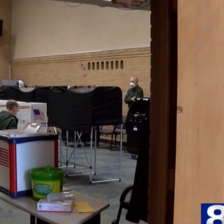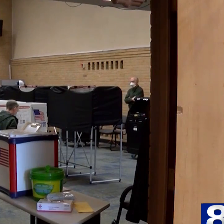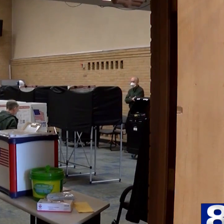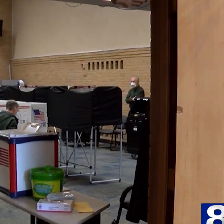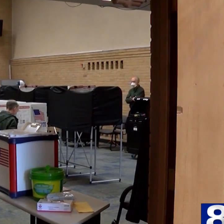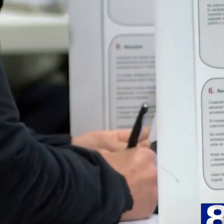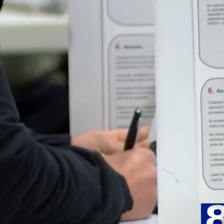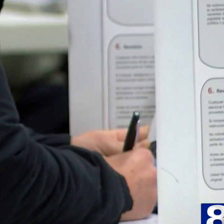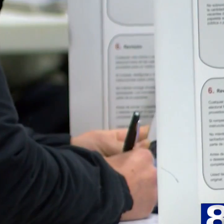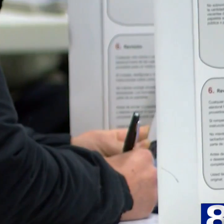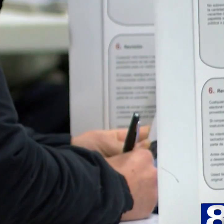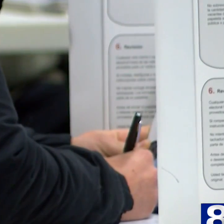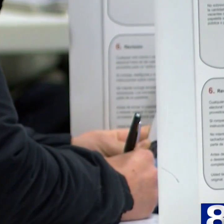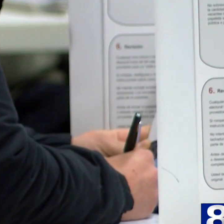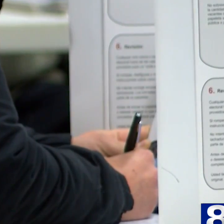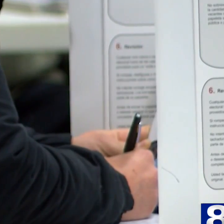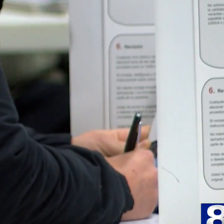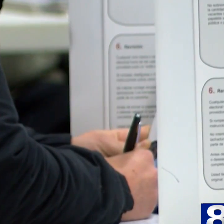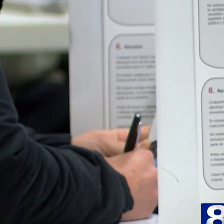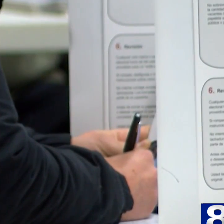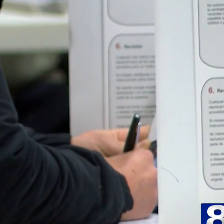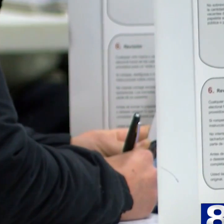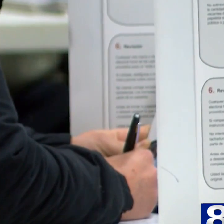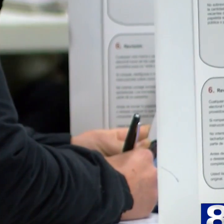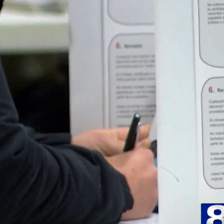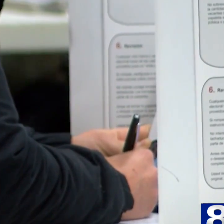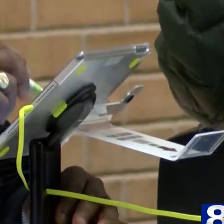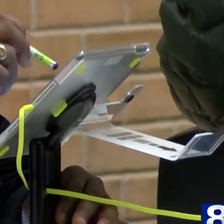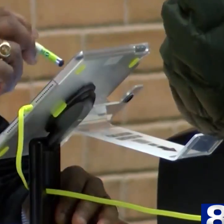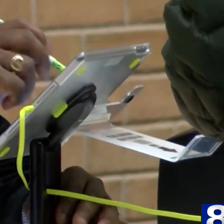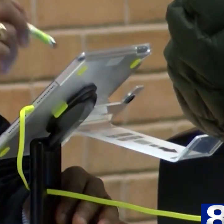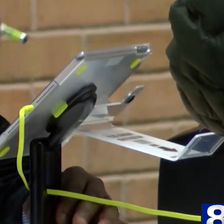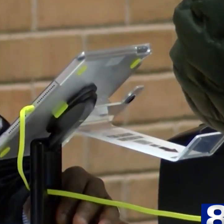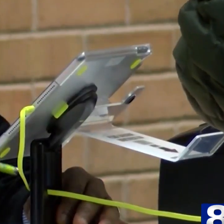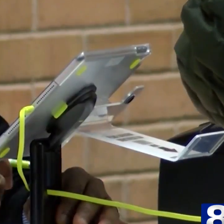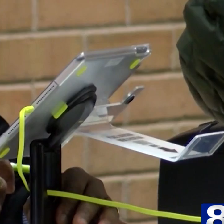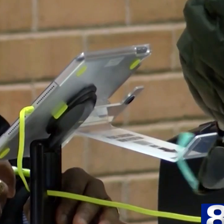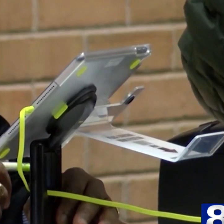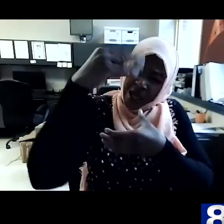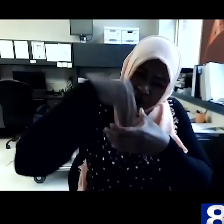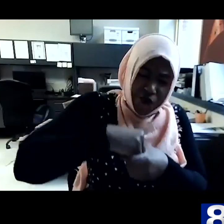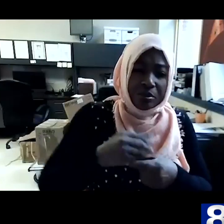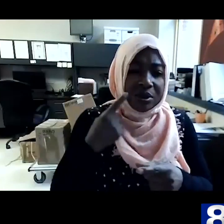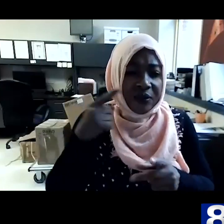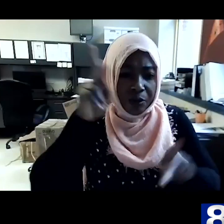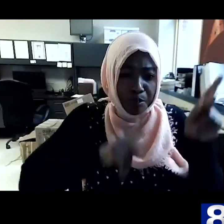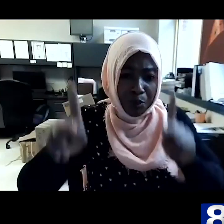voting sites, are there to guide you and help you, so they really need to be trained on how participate and engage with that When access to transportation is a